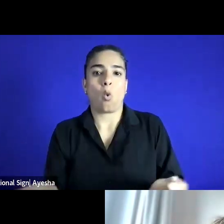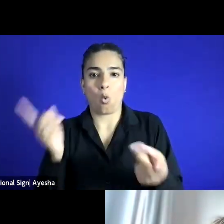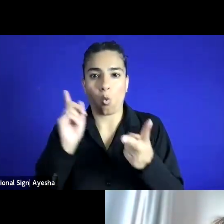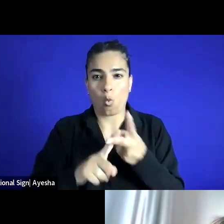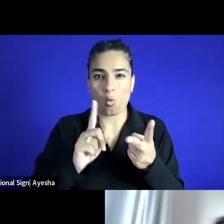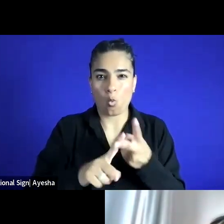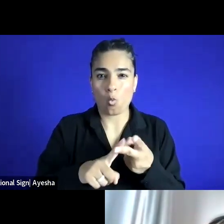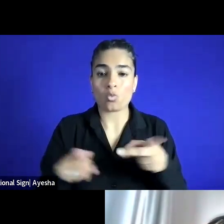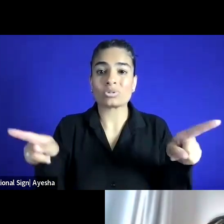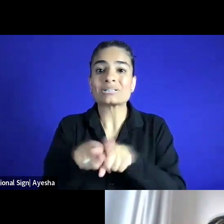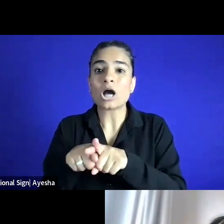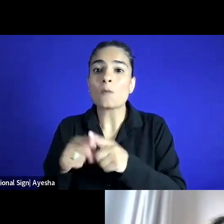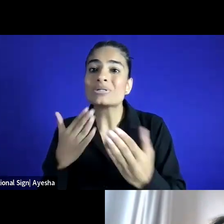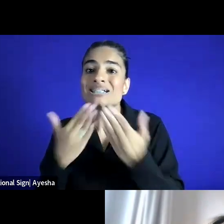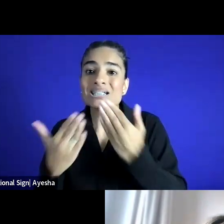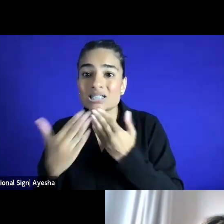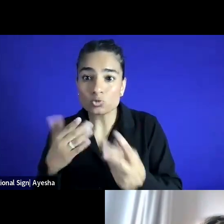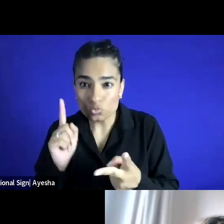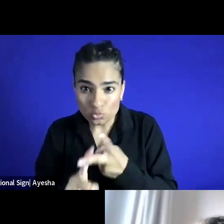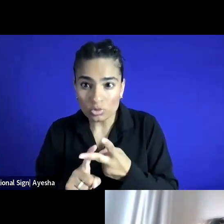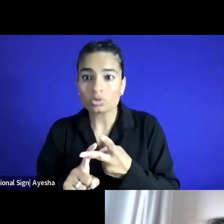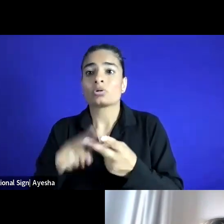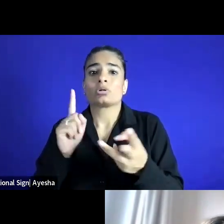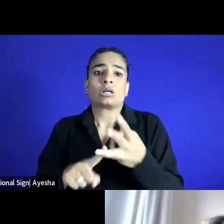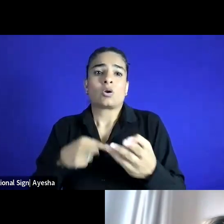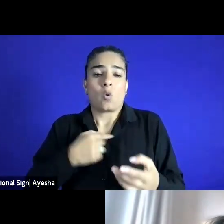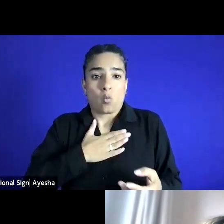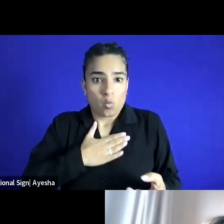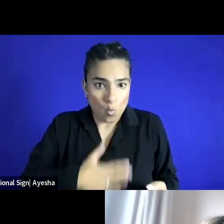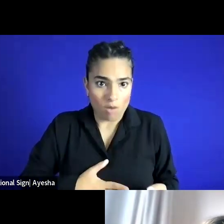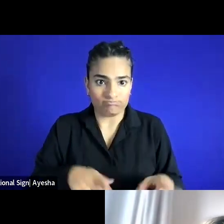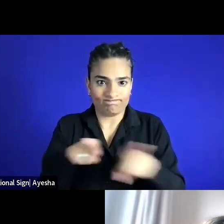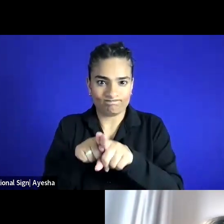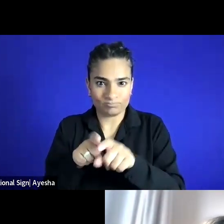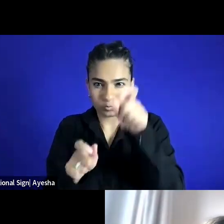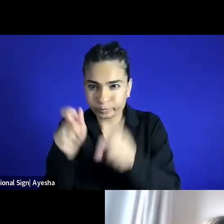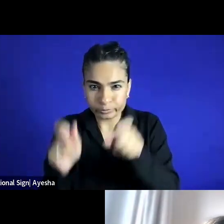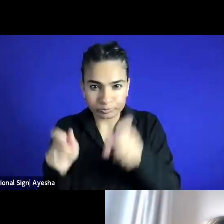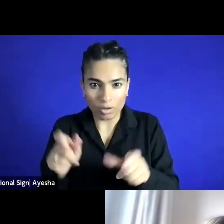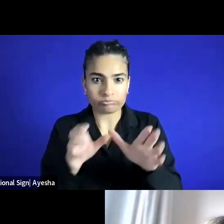with people in their session or from the region at least. But, I welcome